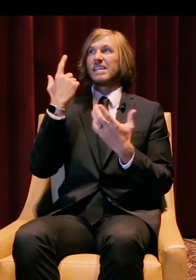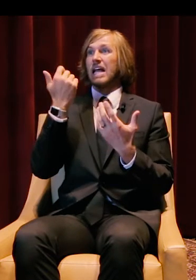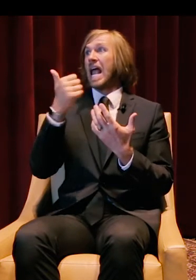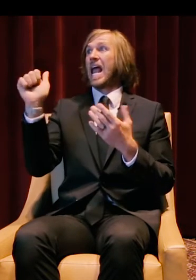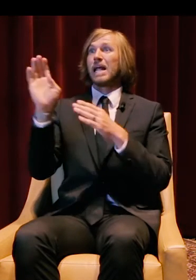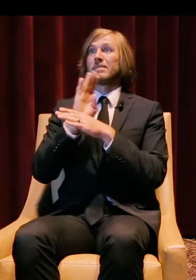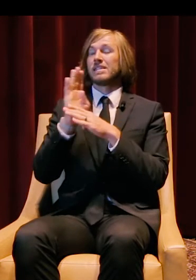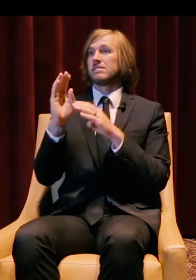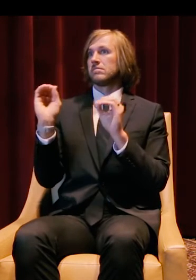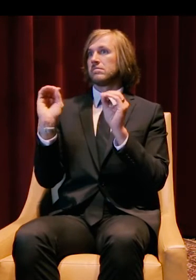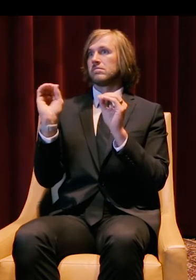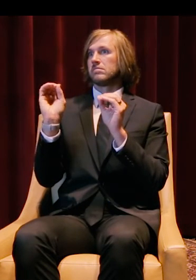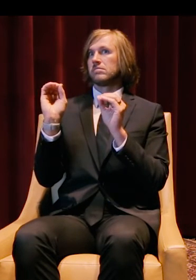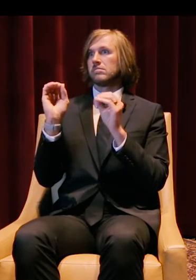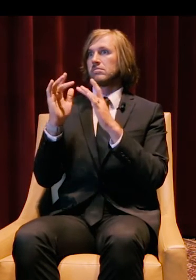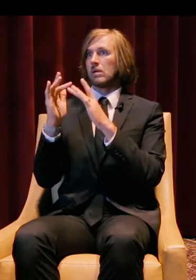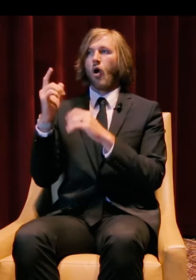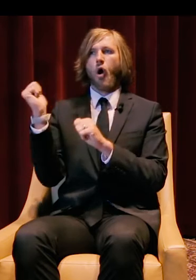that a website isn't important for,